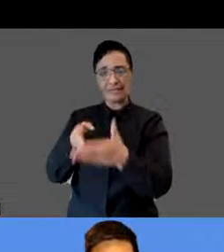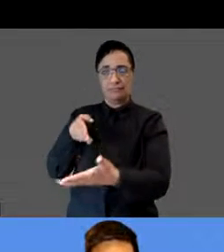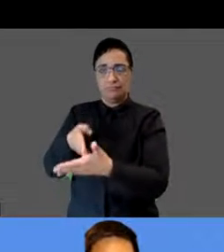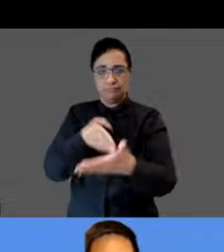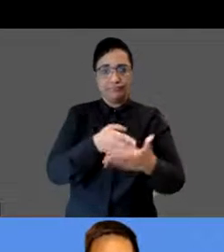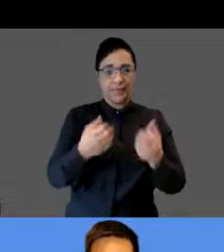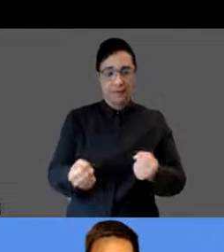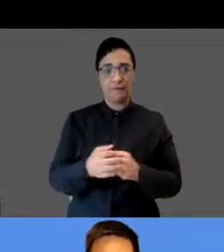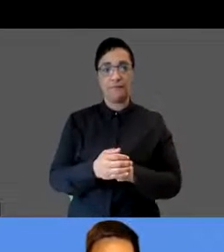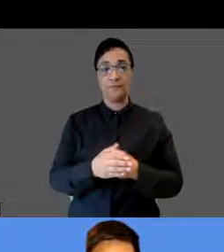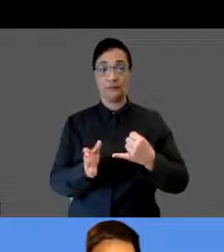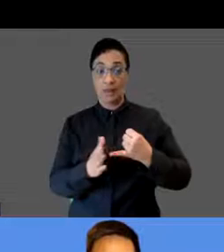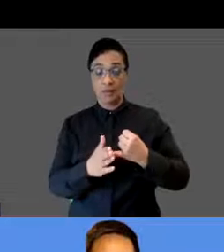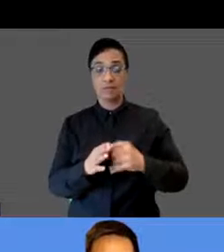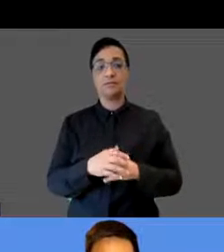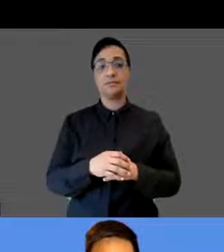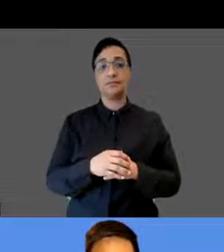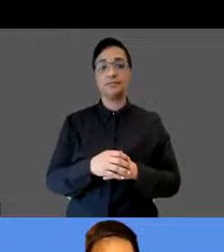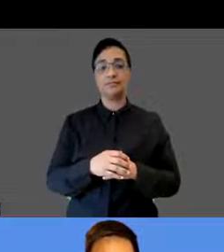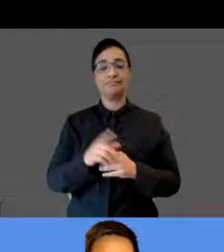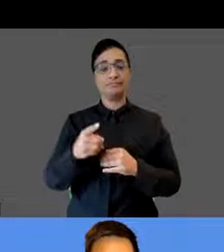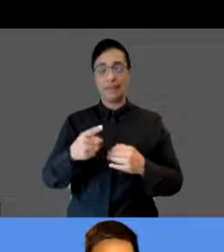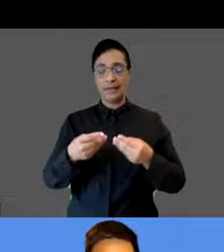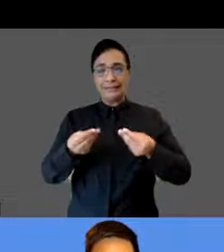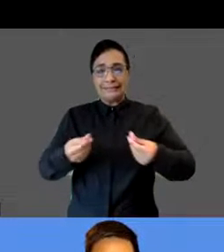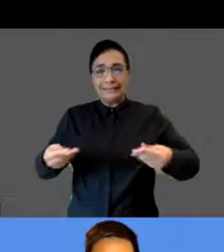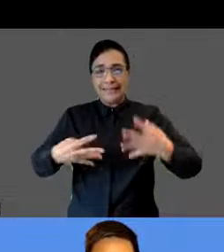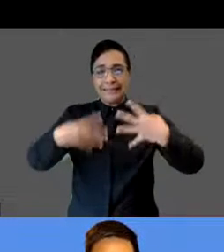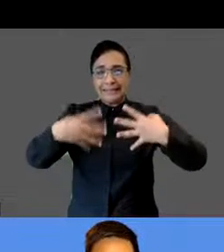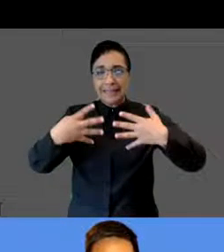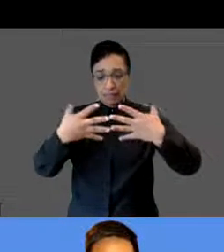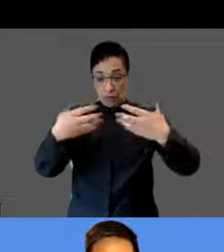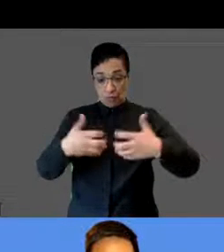And finally, they found it was limiting access to raw data.